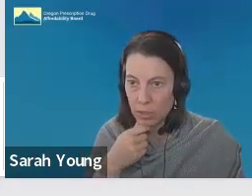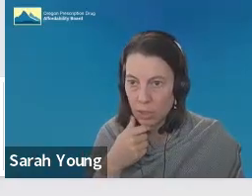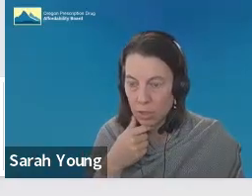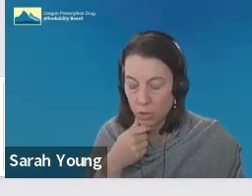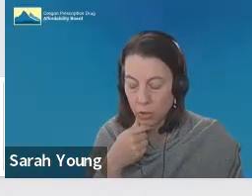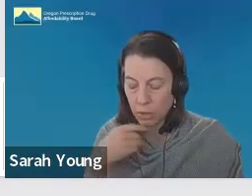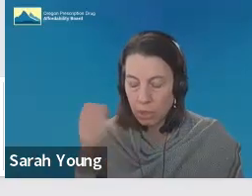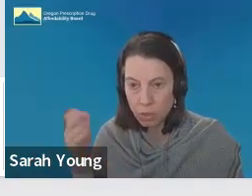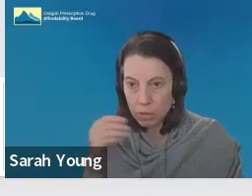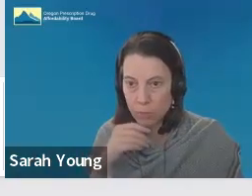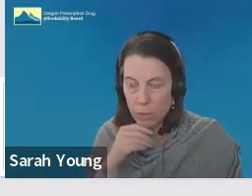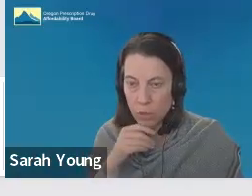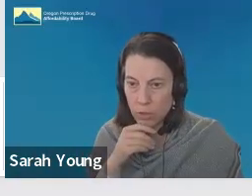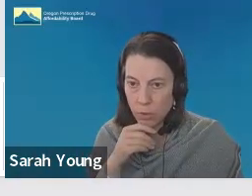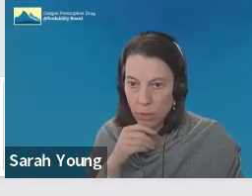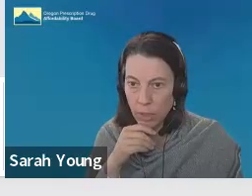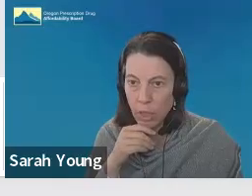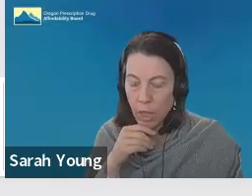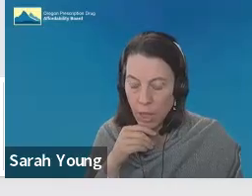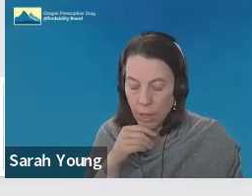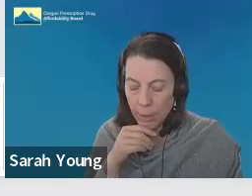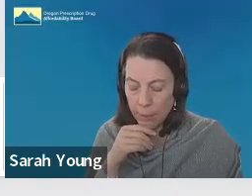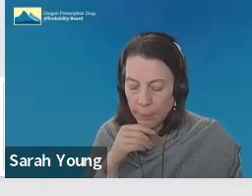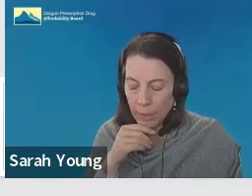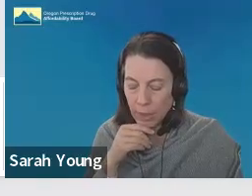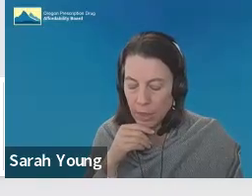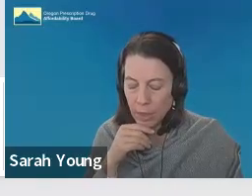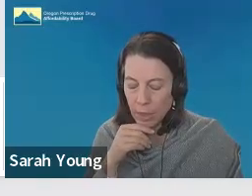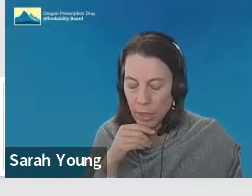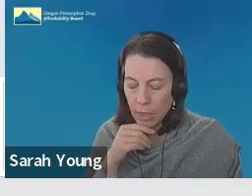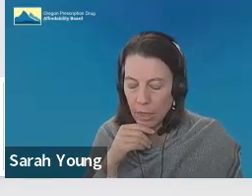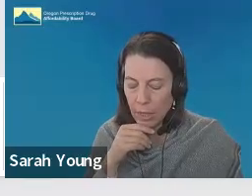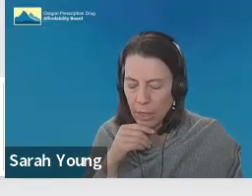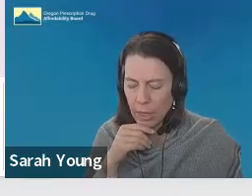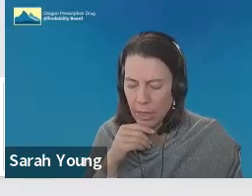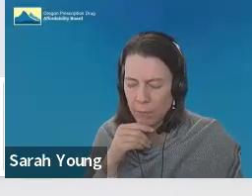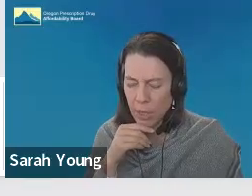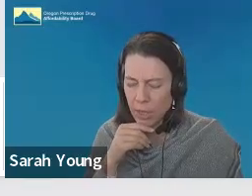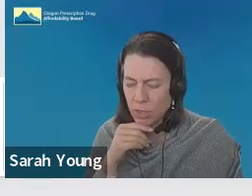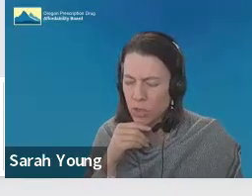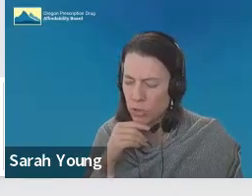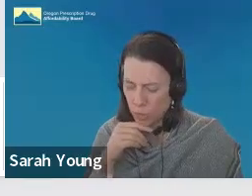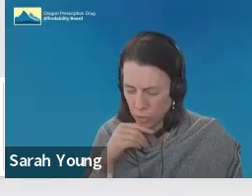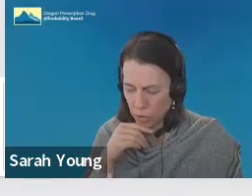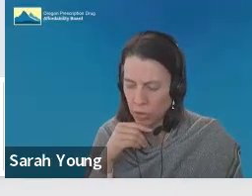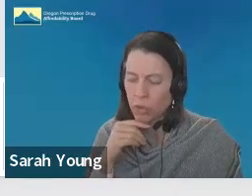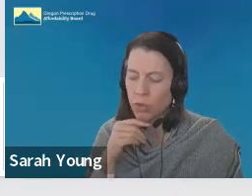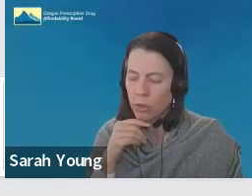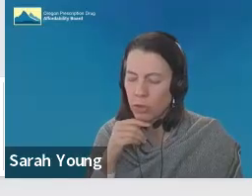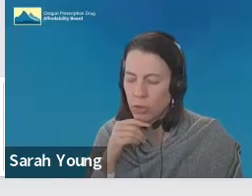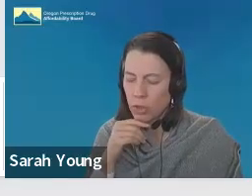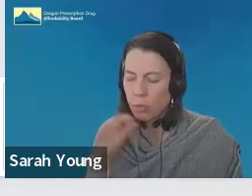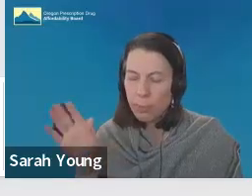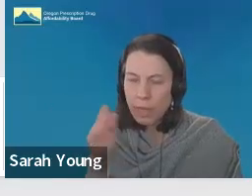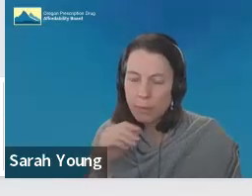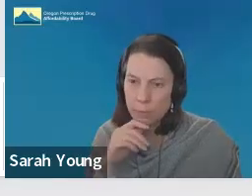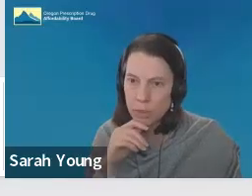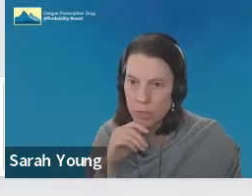which is under the insurance commissioner's authority. Um, and I'm not sure we may not be